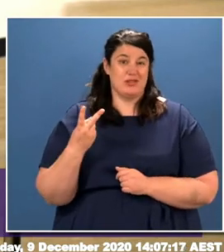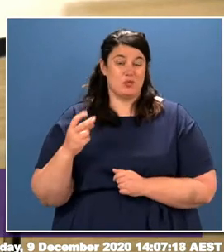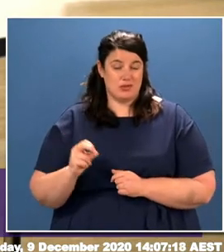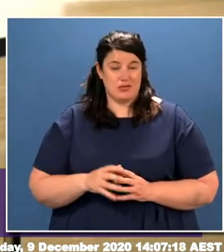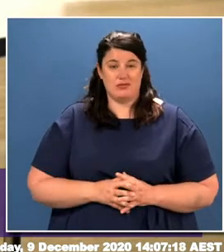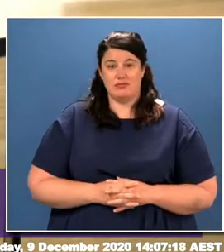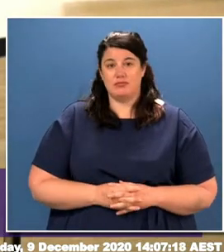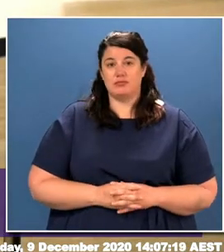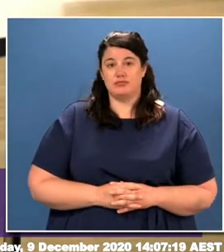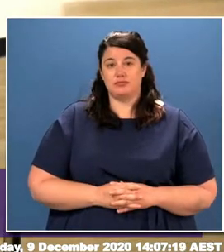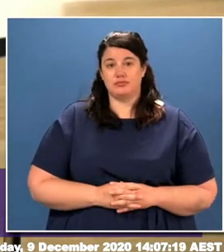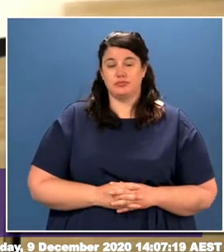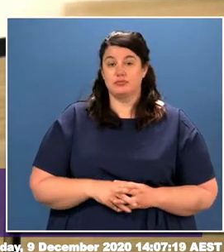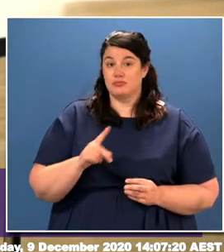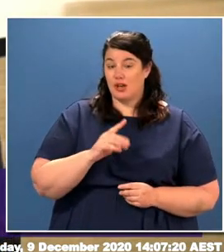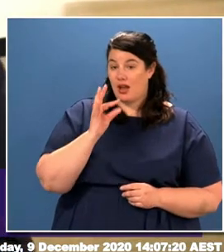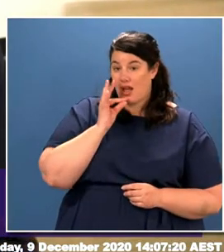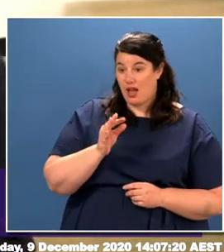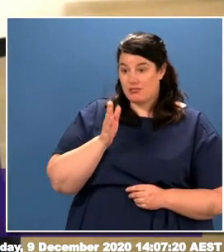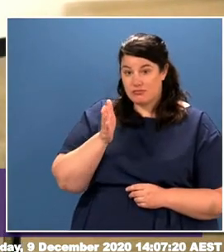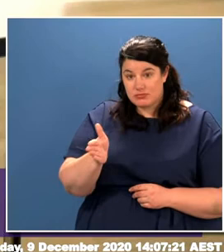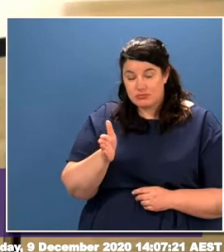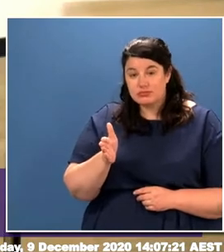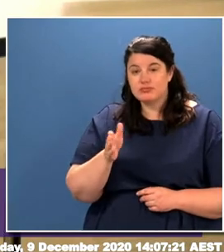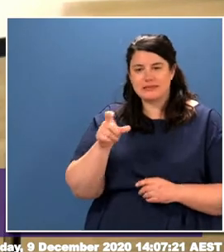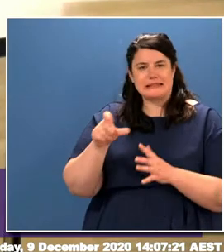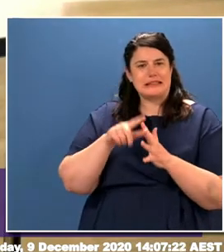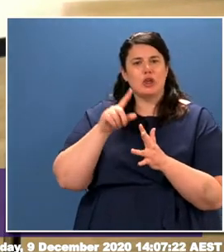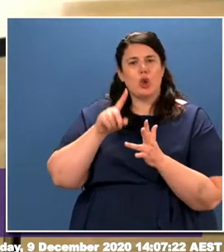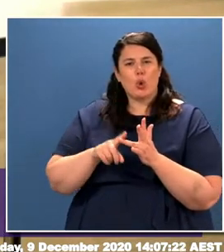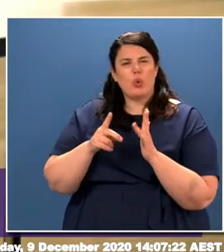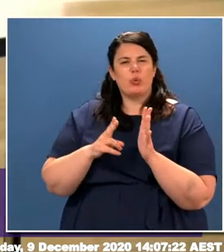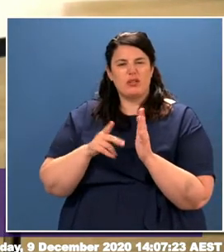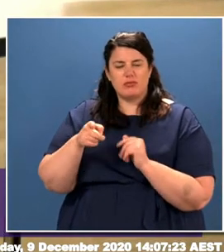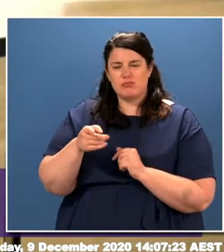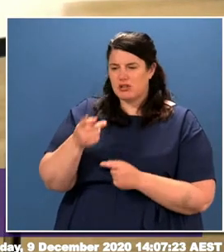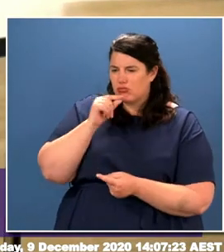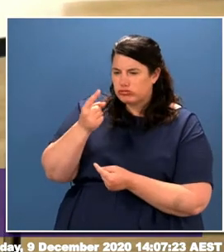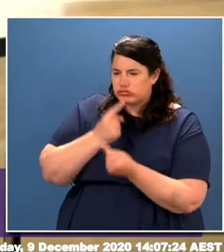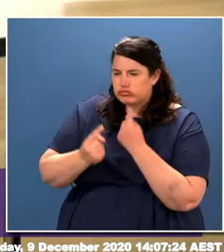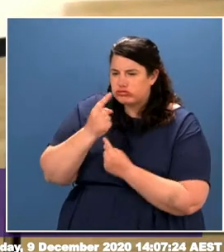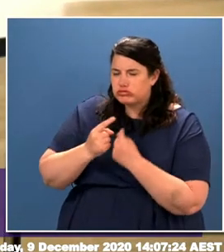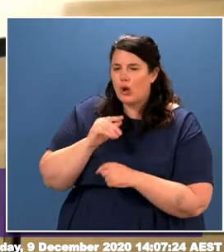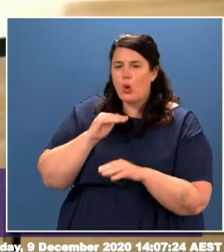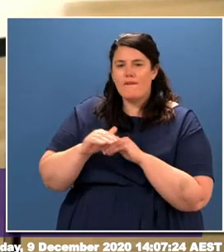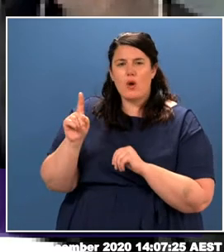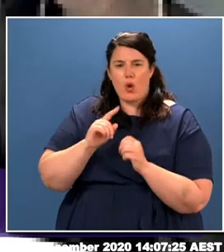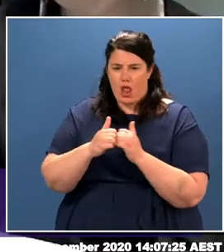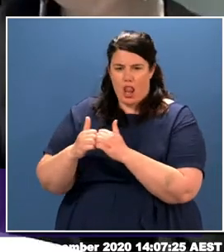So perhaps if I turn first to you, Ms Bath, as being the CEO. Can you just give us a brief overview of what the Alliance does